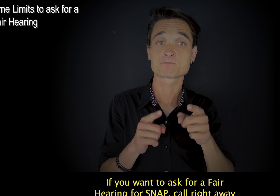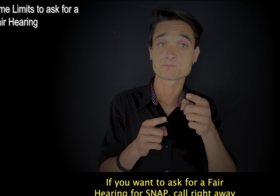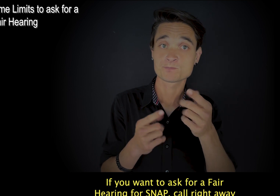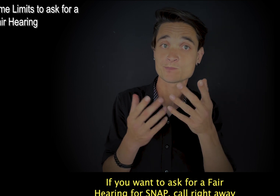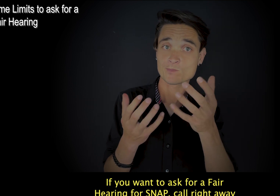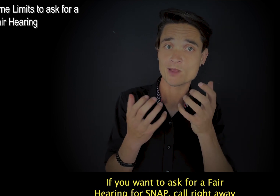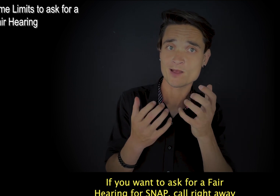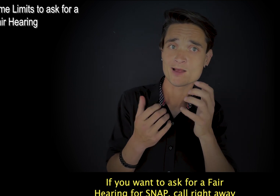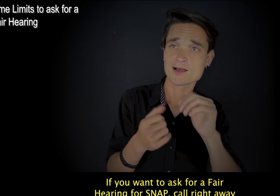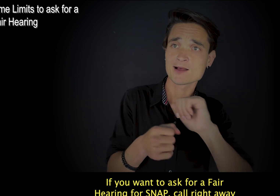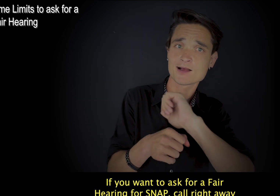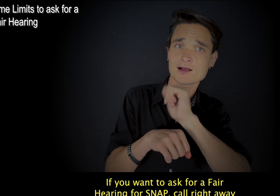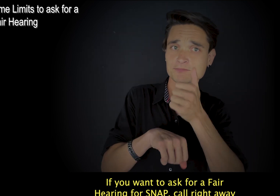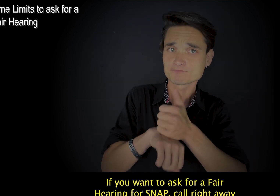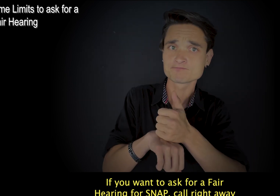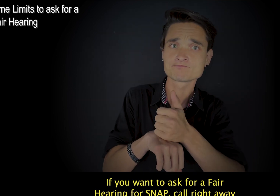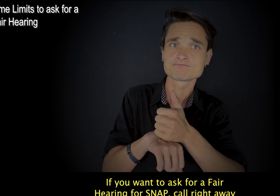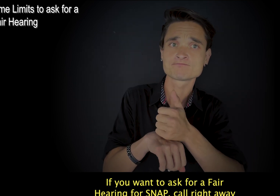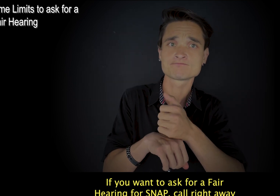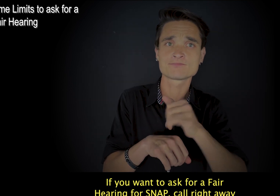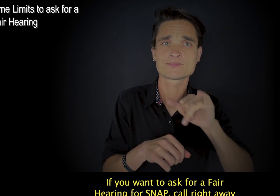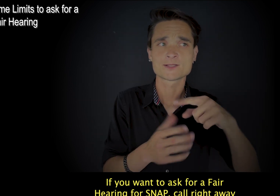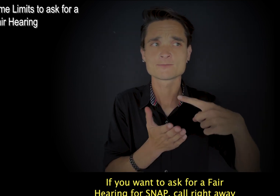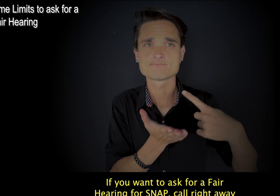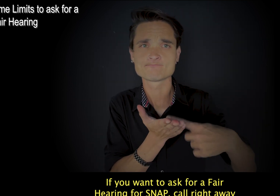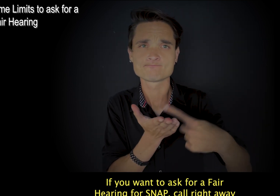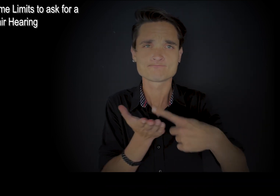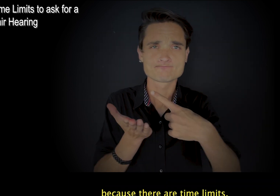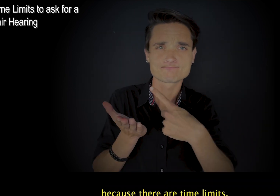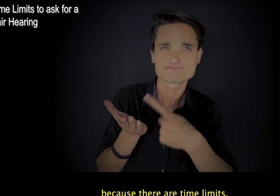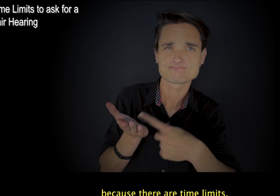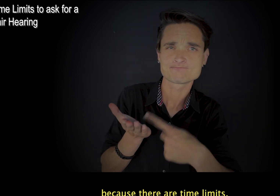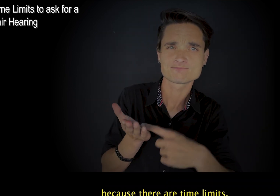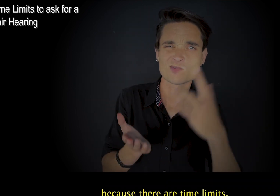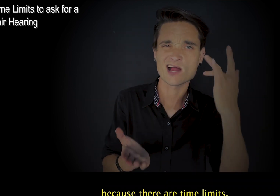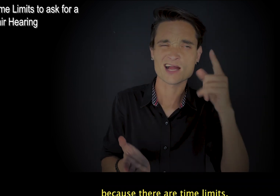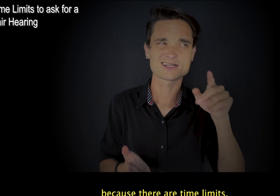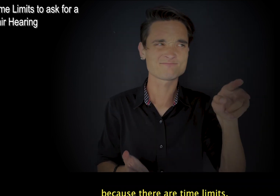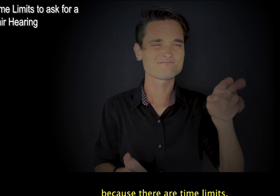If you want to ask for a Fair Hearing for SNAP, call right away because there are time limits.